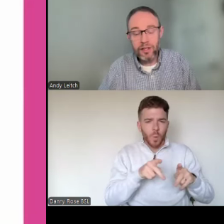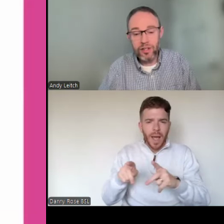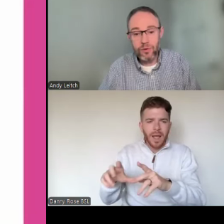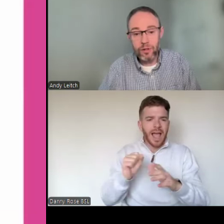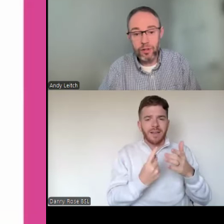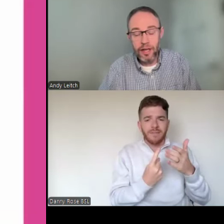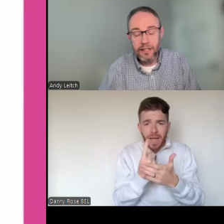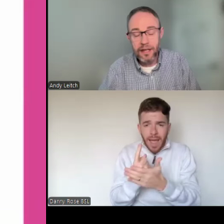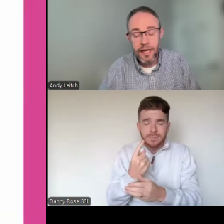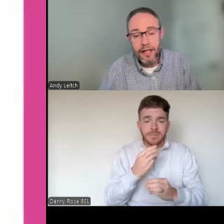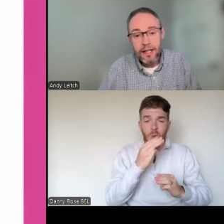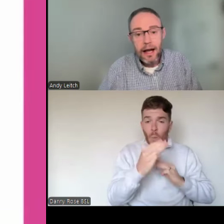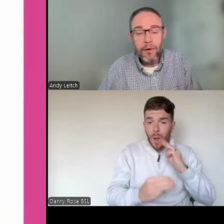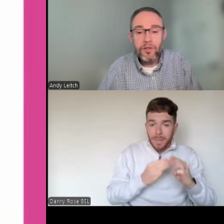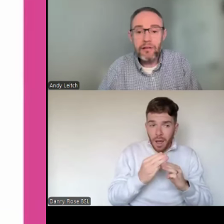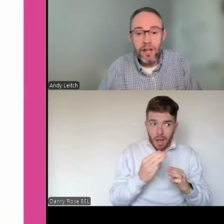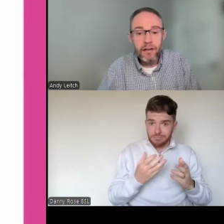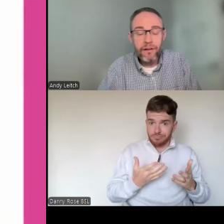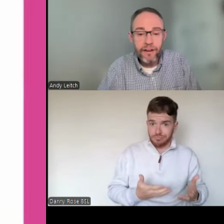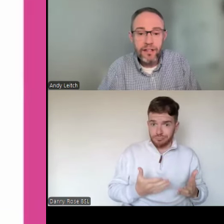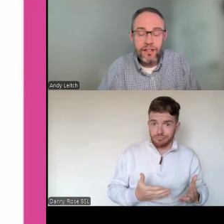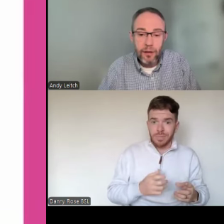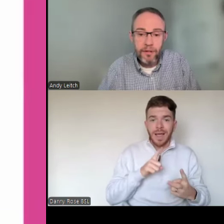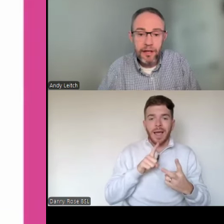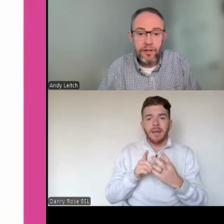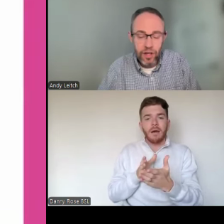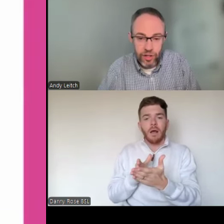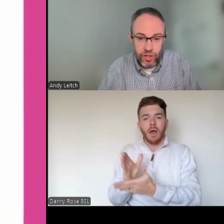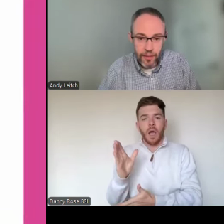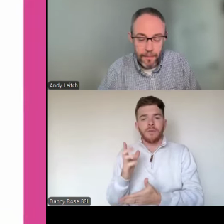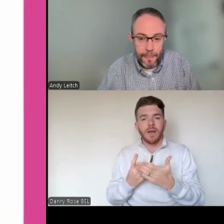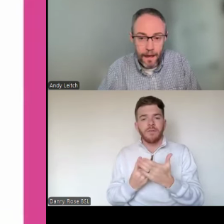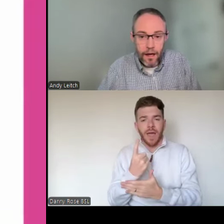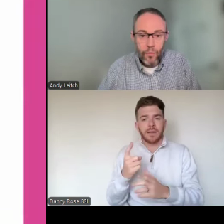such as the one you're looking at today, and we also have live events up and down the country.